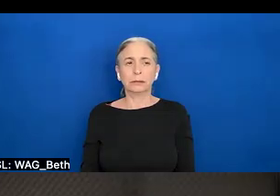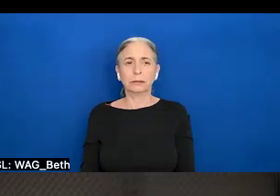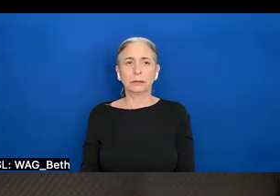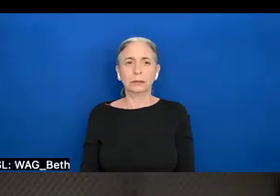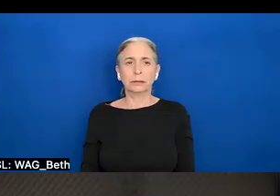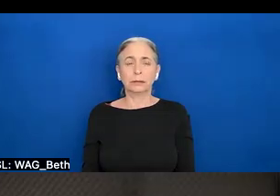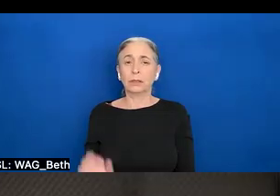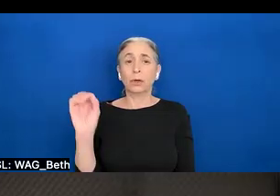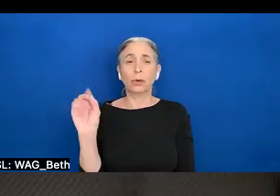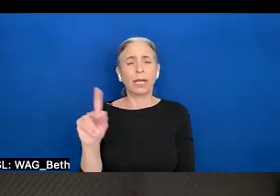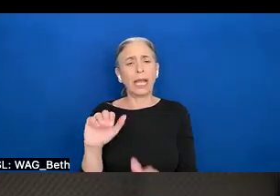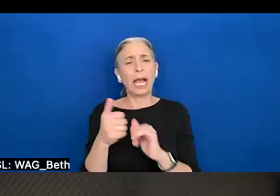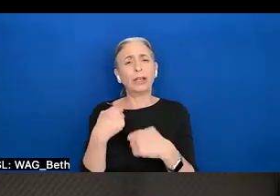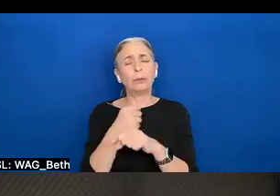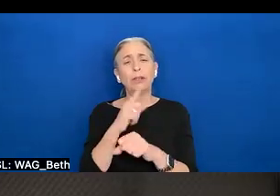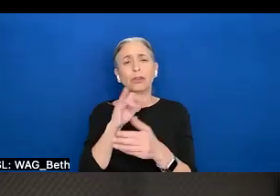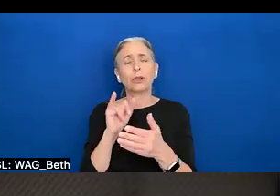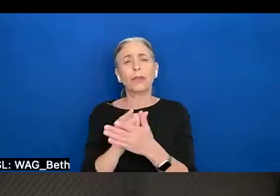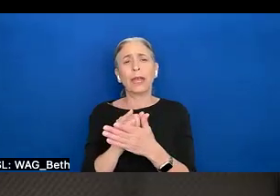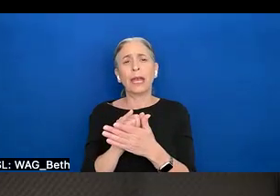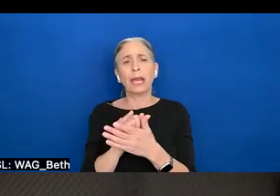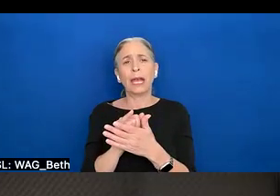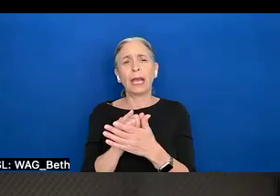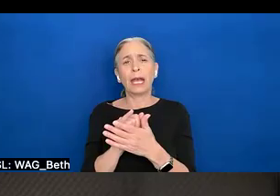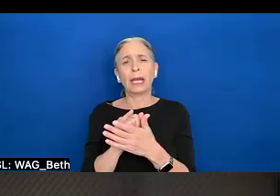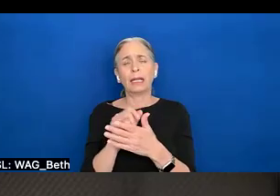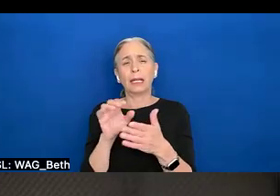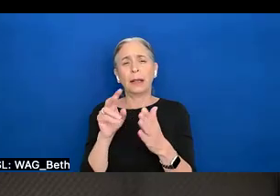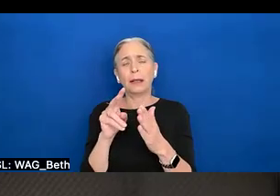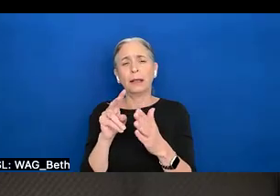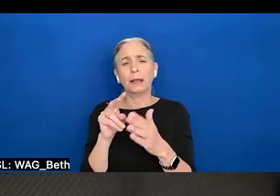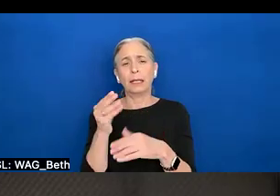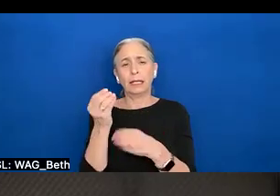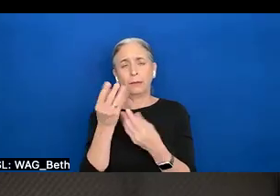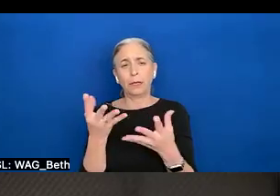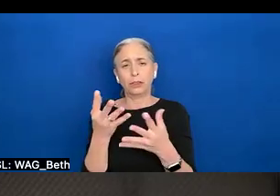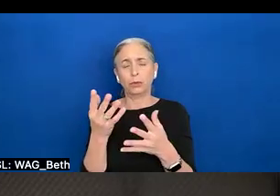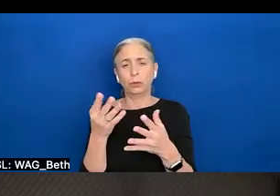How do you make sure that math and STEM material will